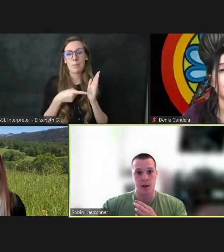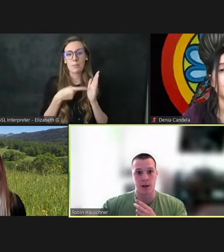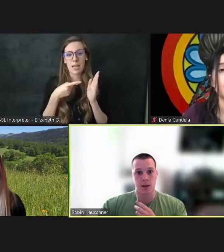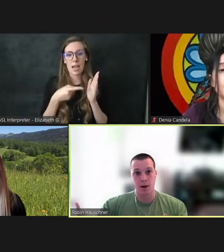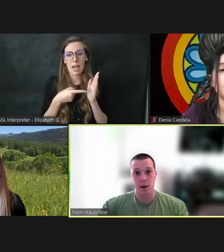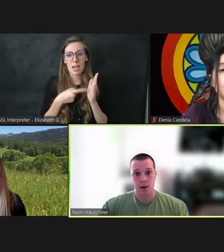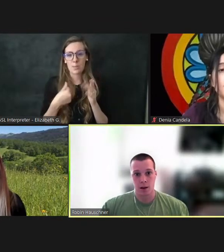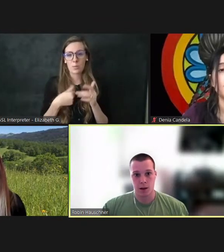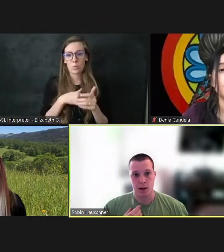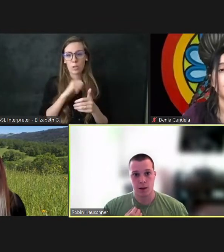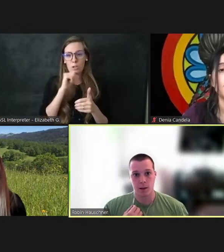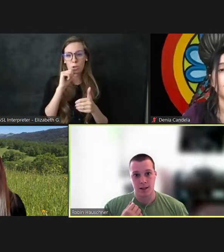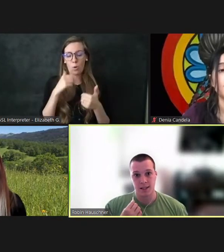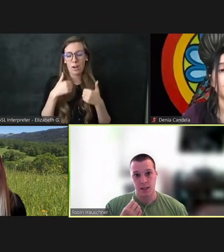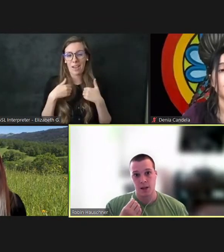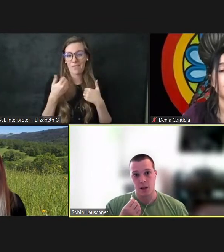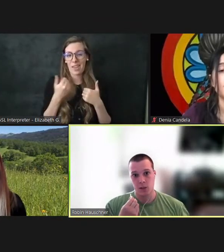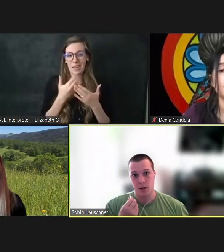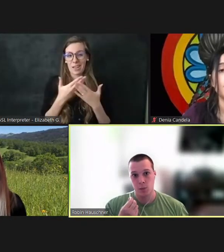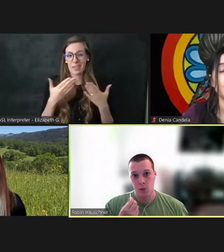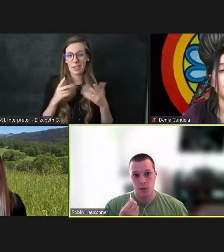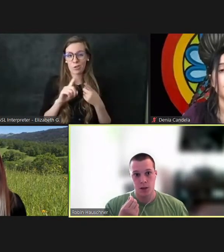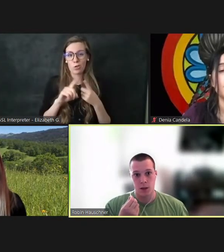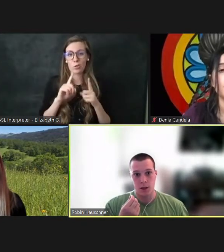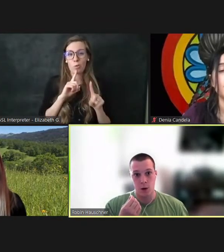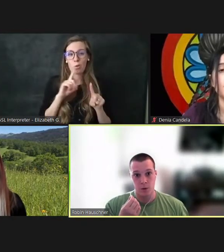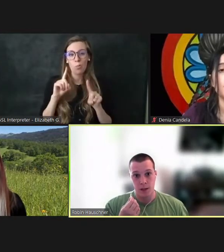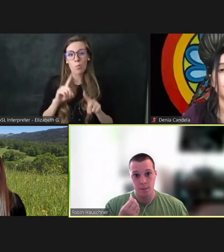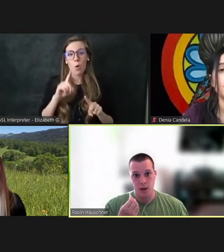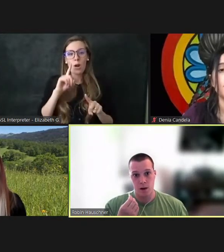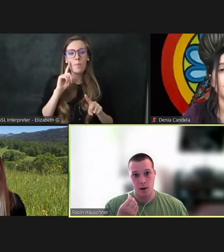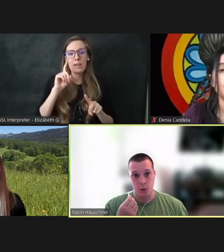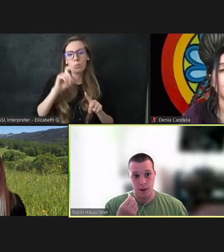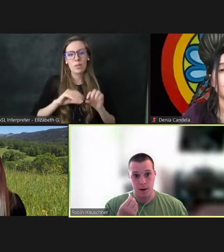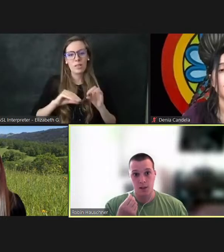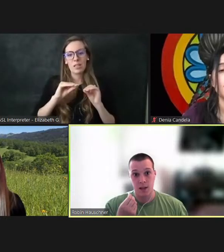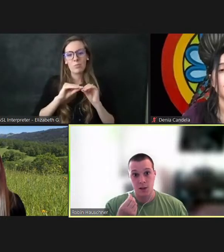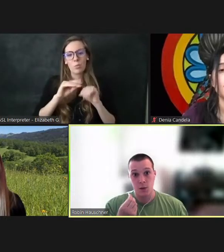cases to report because we need more time to get the information on